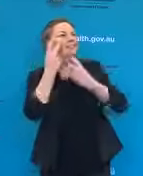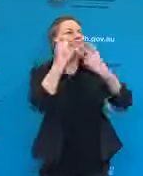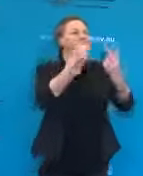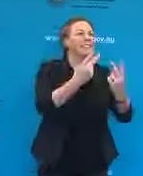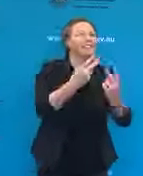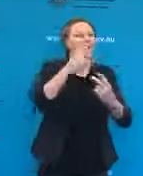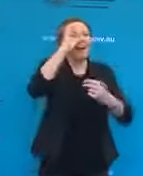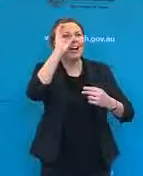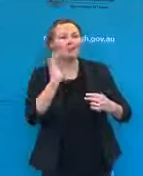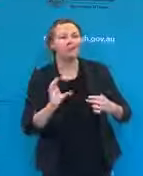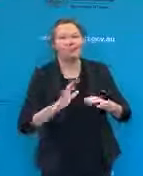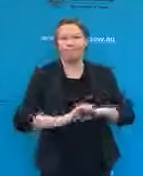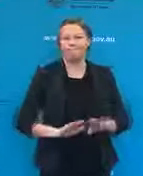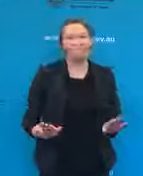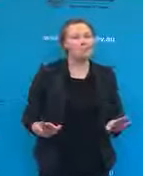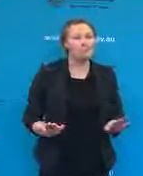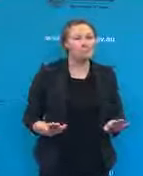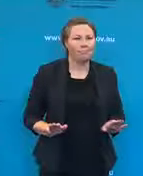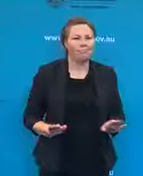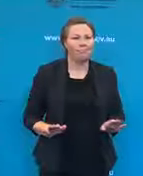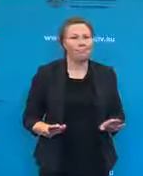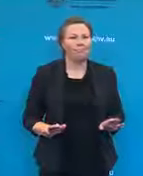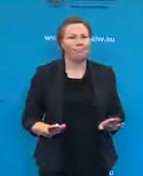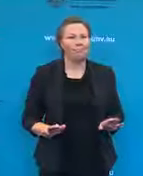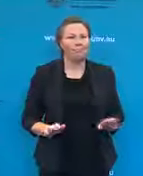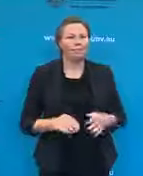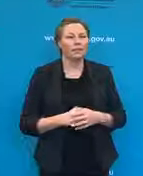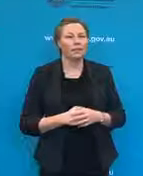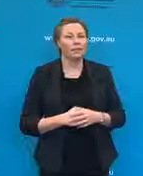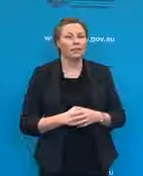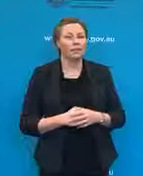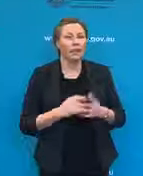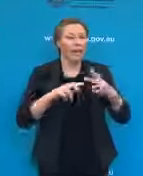the regions in Victoria. Particularly if they were going to gather in a large group of people.